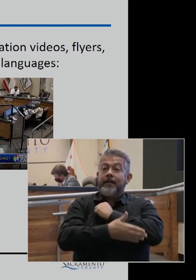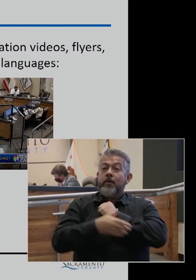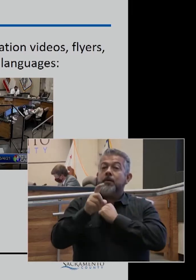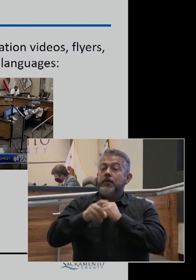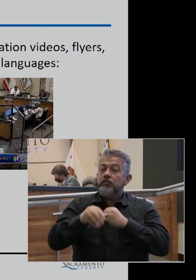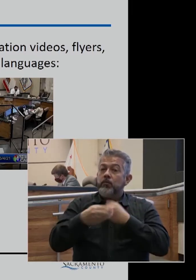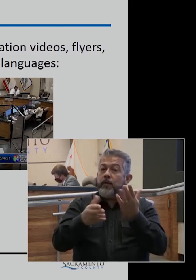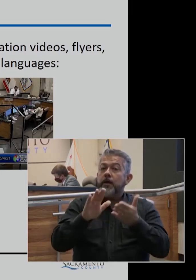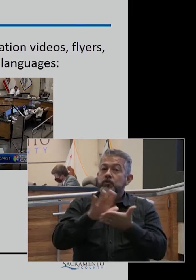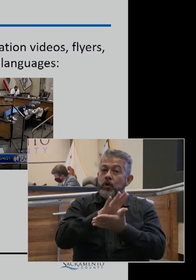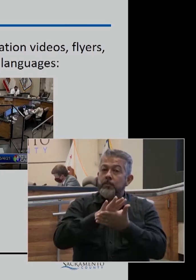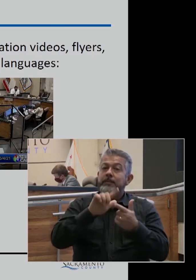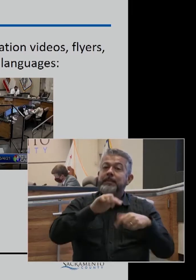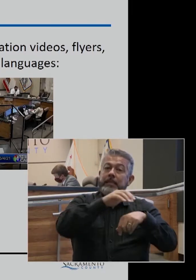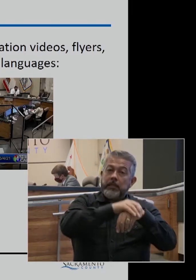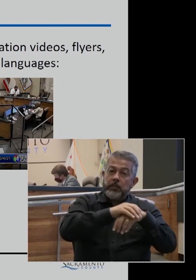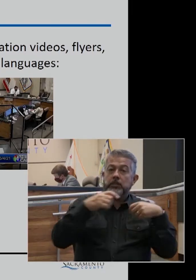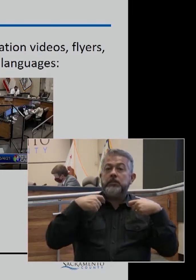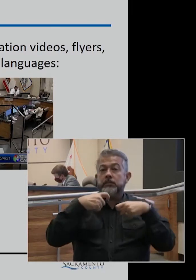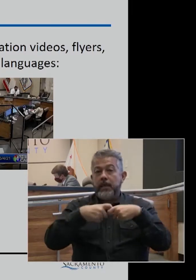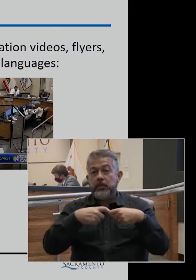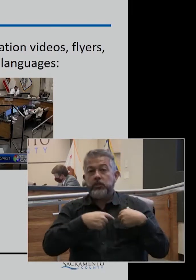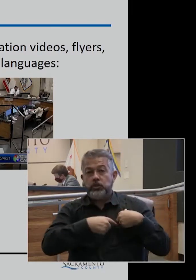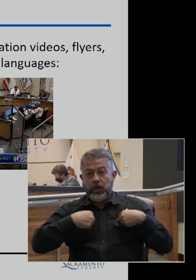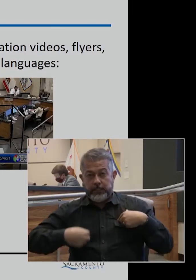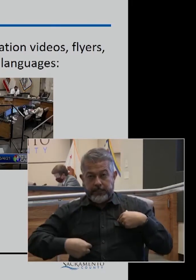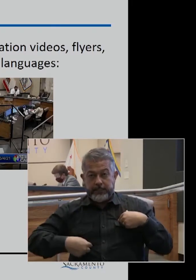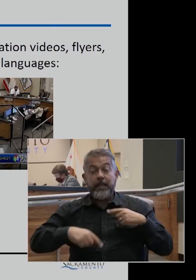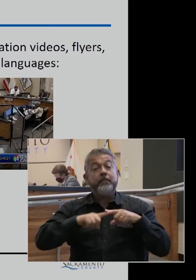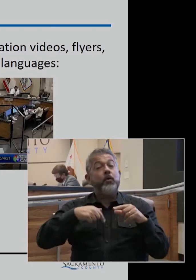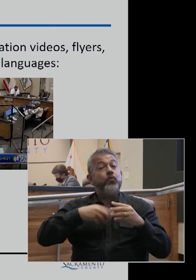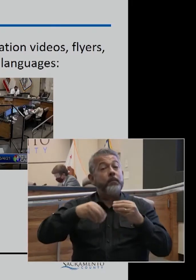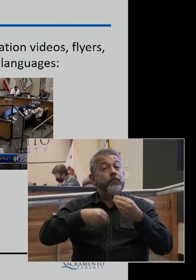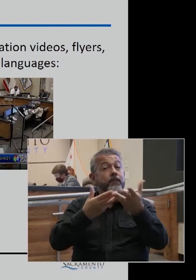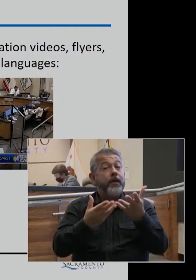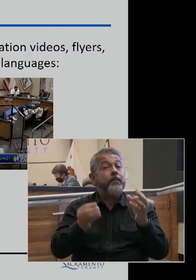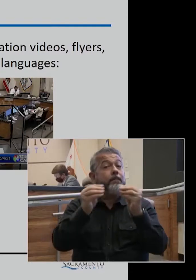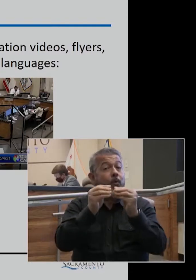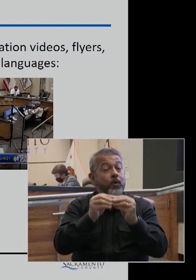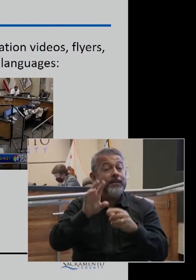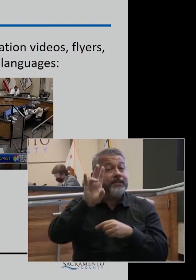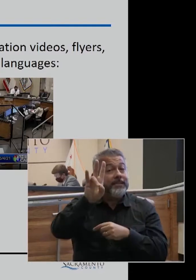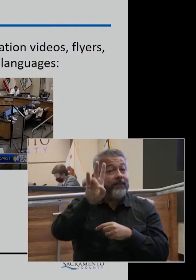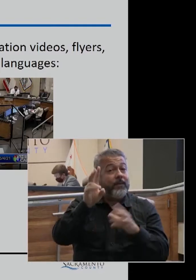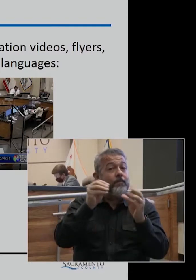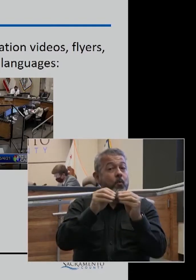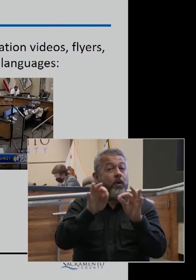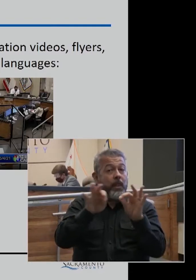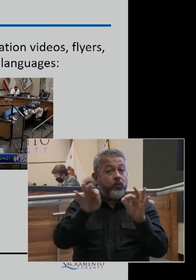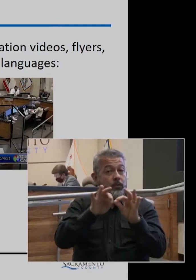DOCUMENTS IN ENGLISH, SPANISH AND CHINESE AND WE'RE GOING TO AND CHINESE AND WE'RE GOING TO TRANSLATE INTO SEVEN LANGUAGES.